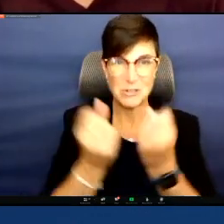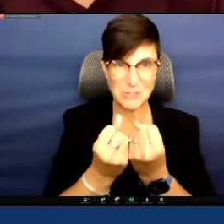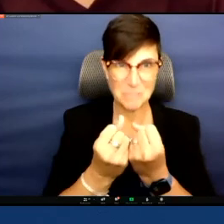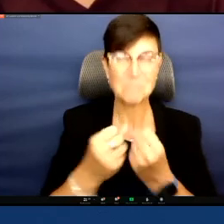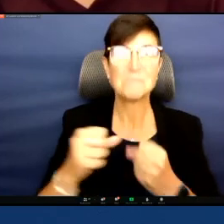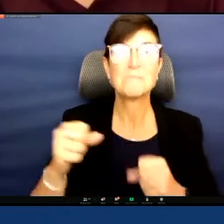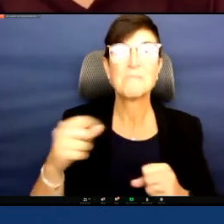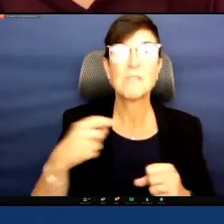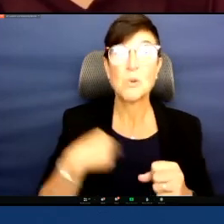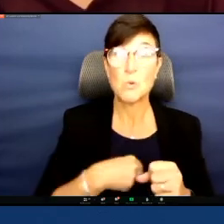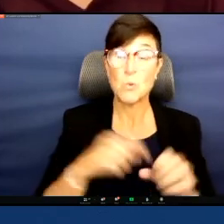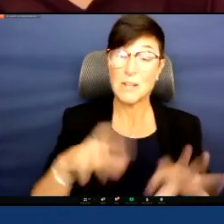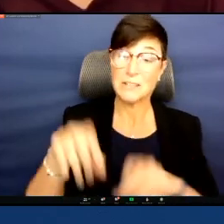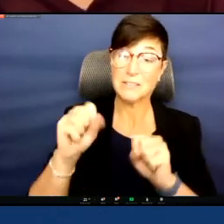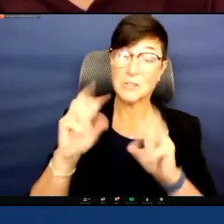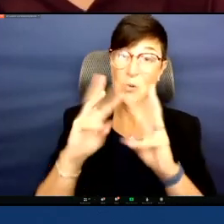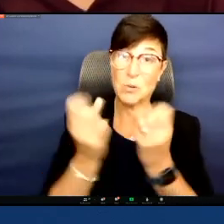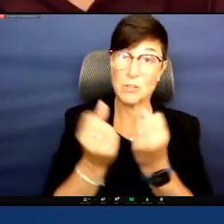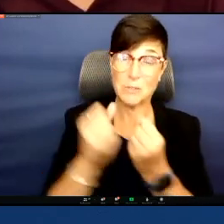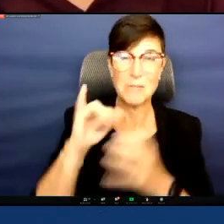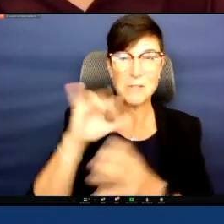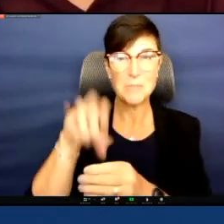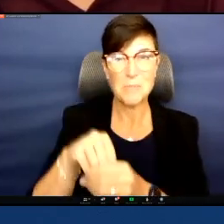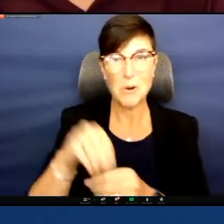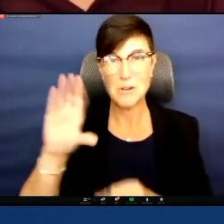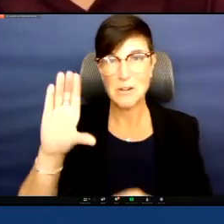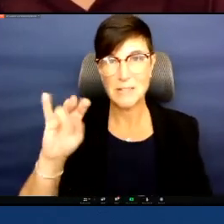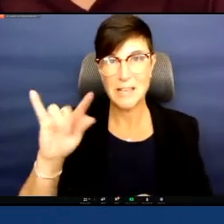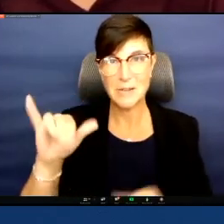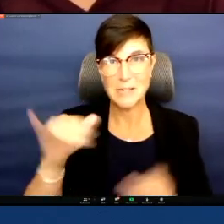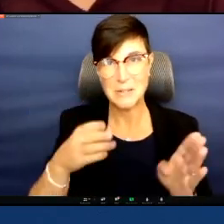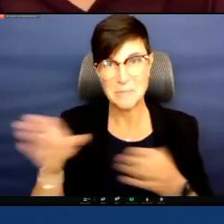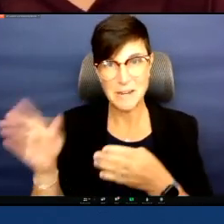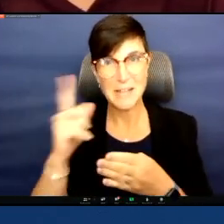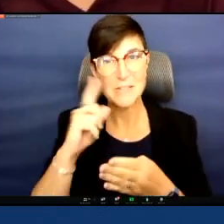as part of the county's plan to enhance public understanding and engagement in the county's budget.